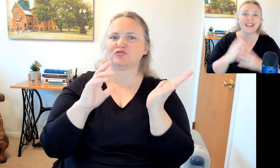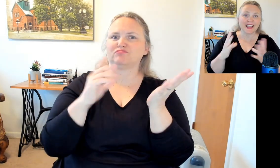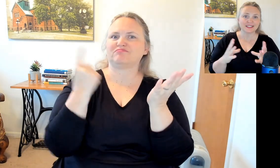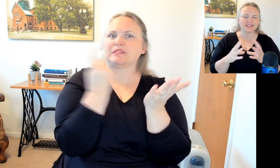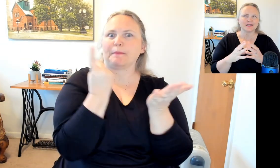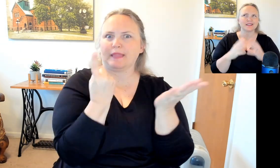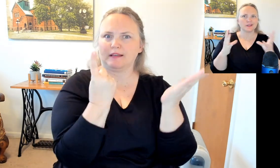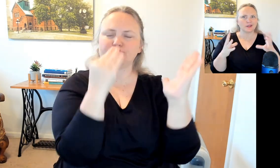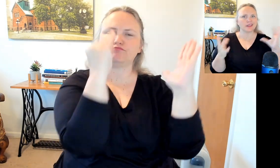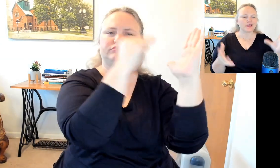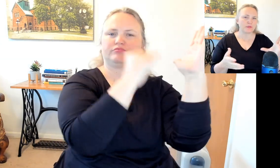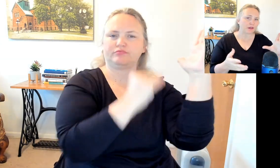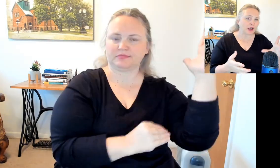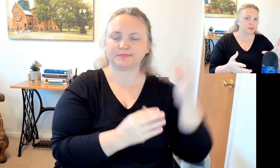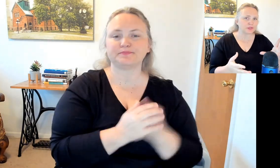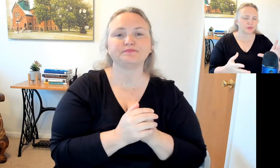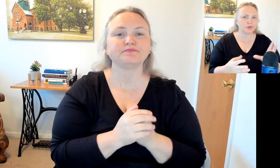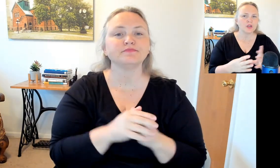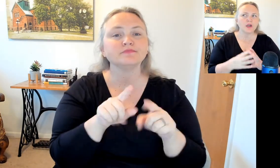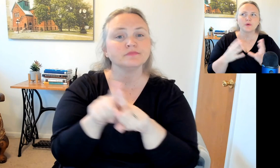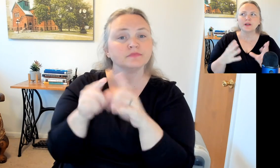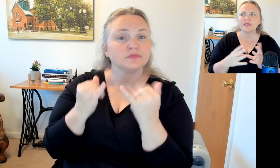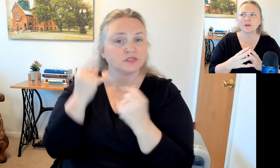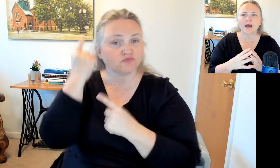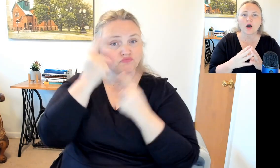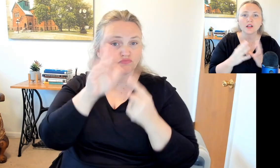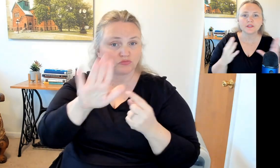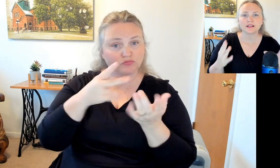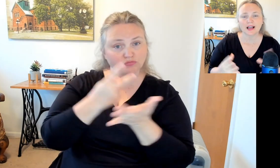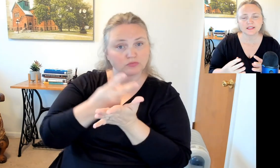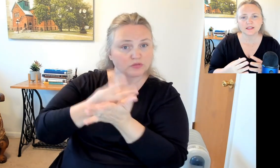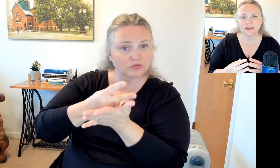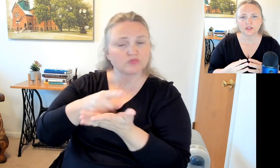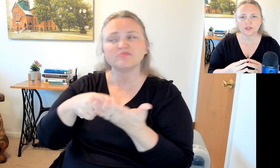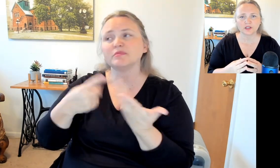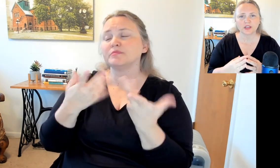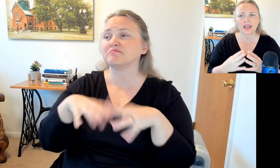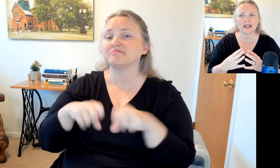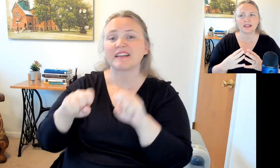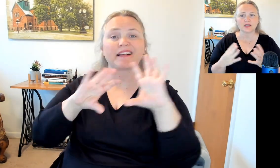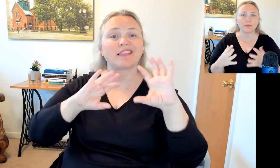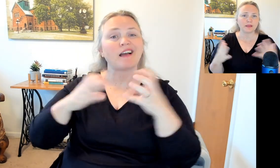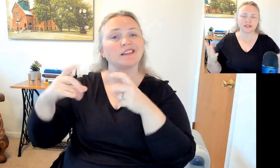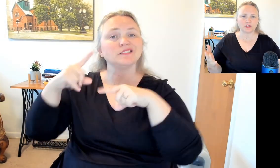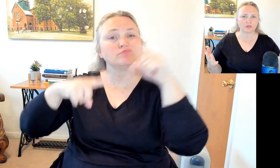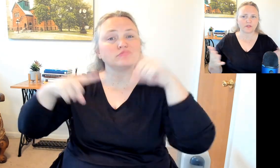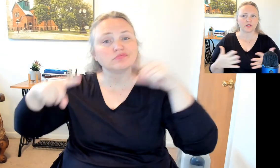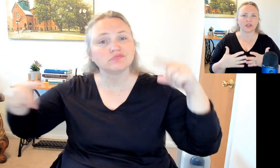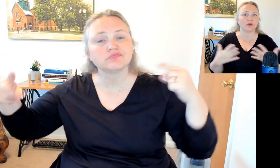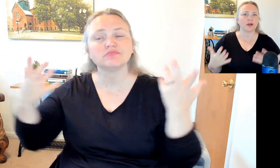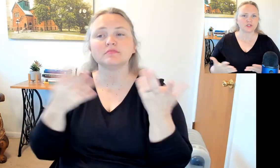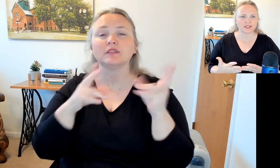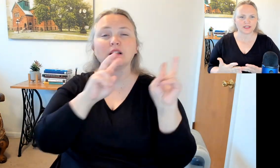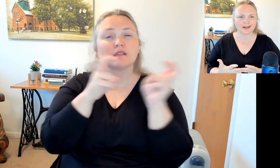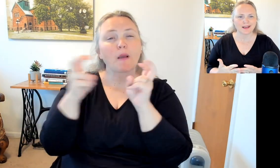Next, still thinking about graduate school, we want to think about all of the classes that you took and topics that you cover that you were interested in.